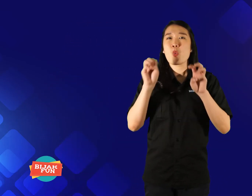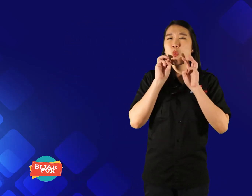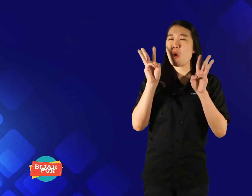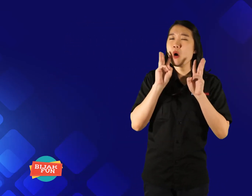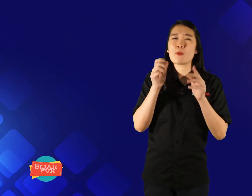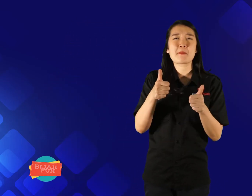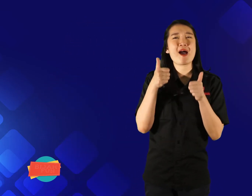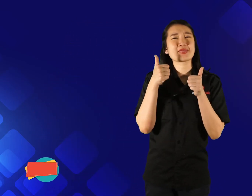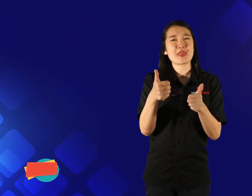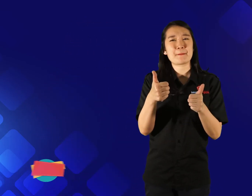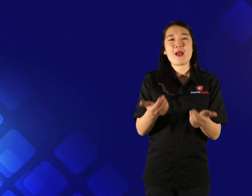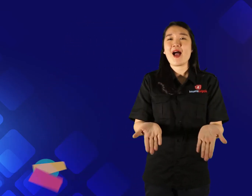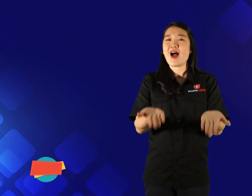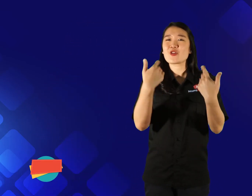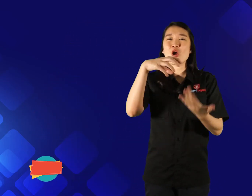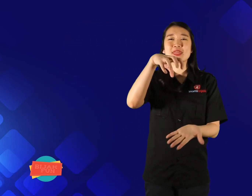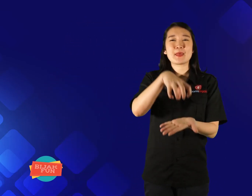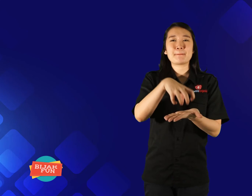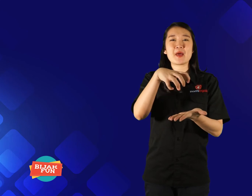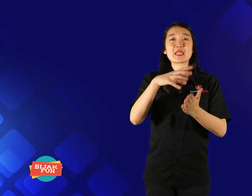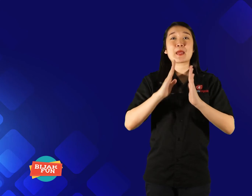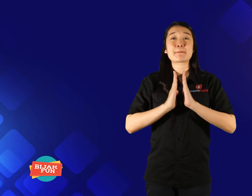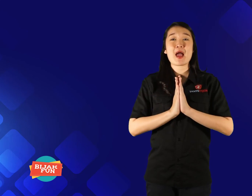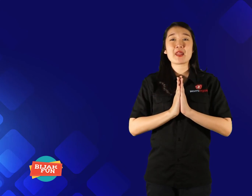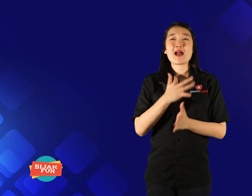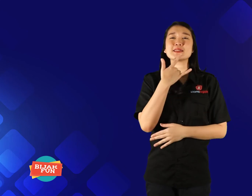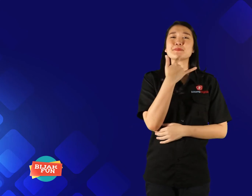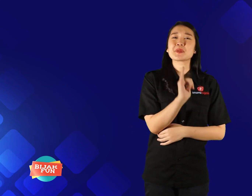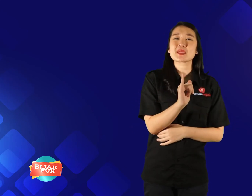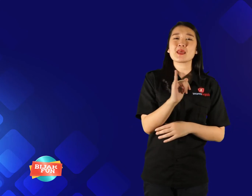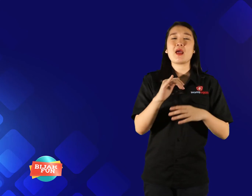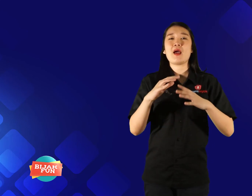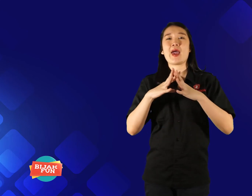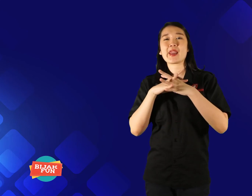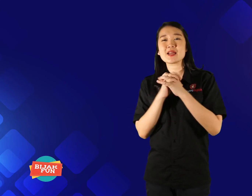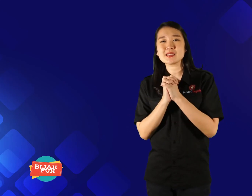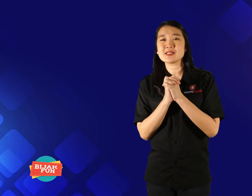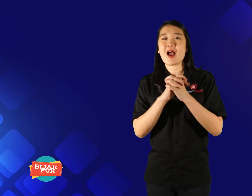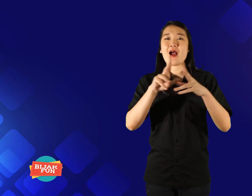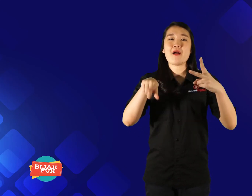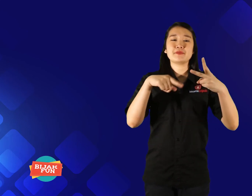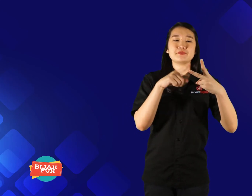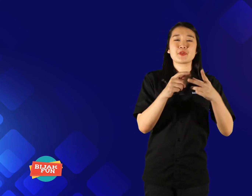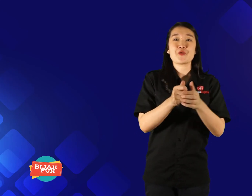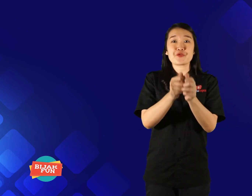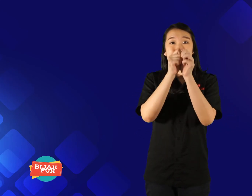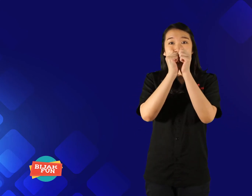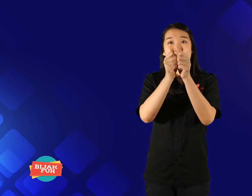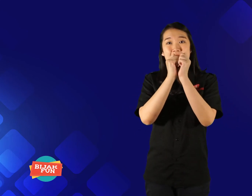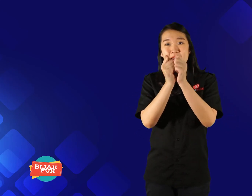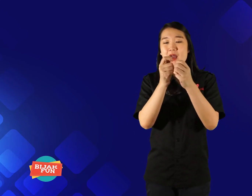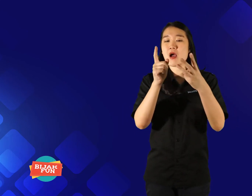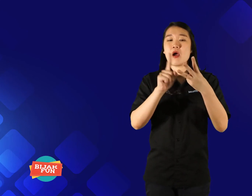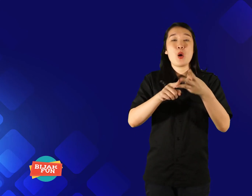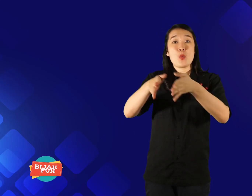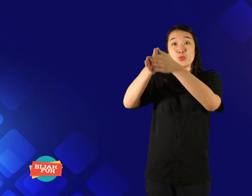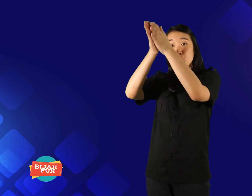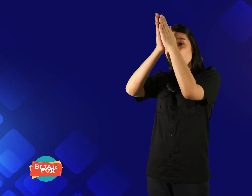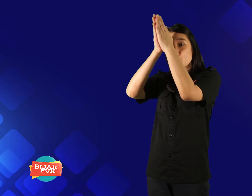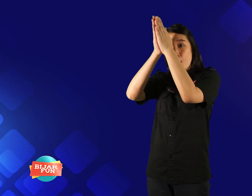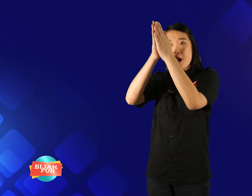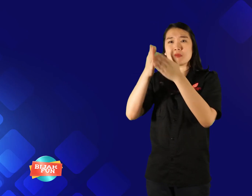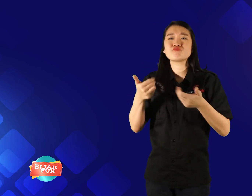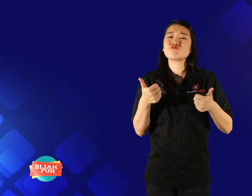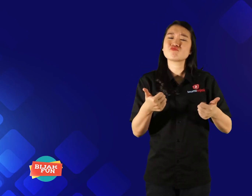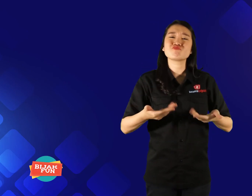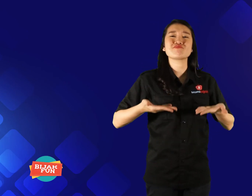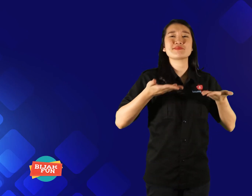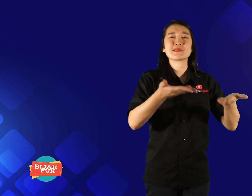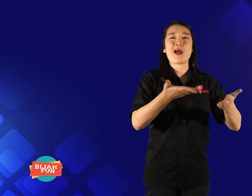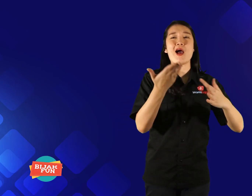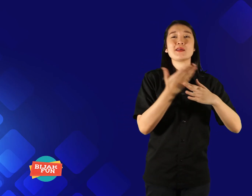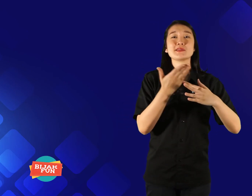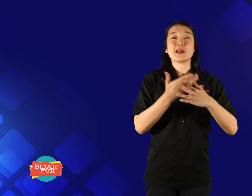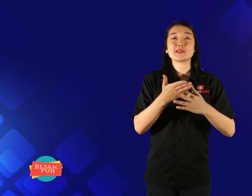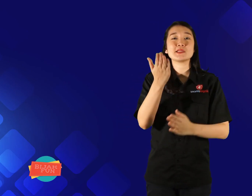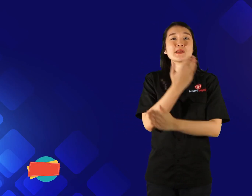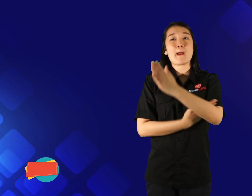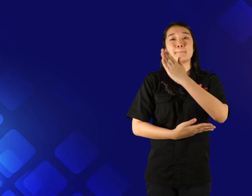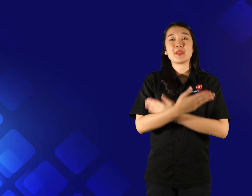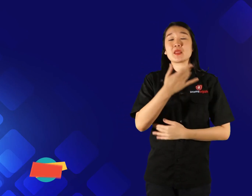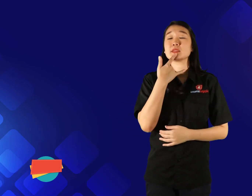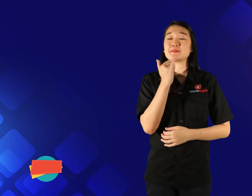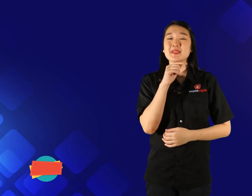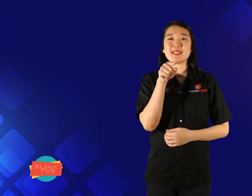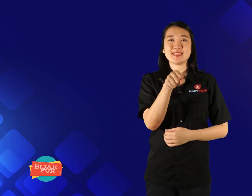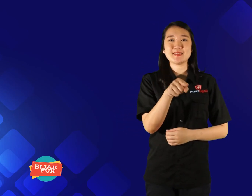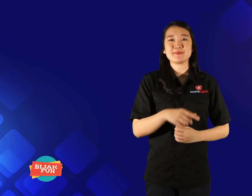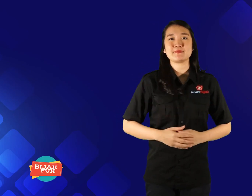Wow steady, let's have a place of worship like the Church, Vihara, Pura let's have access to such a disability.